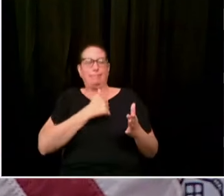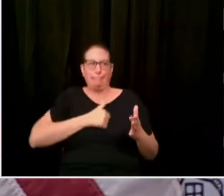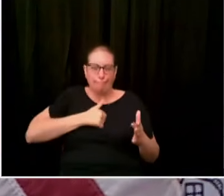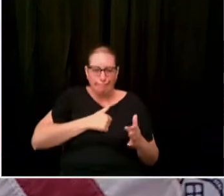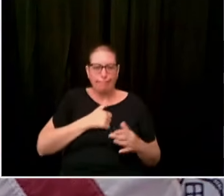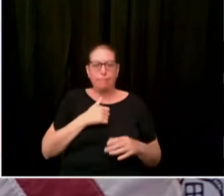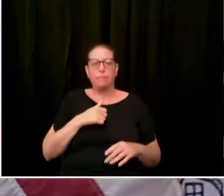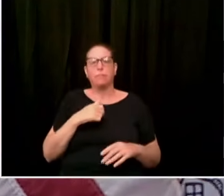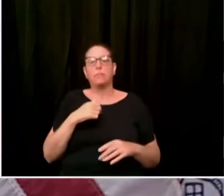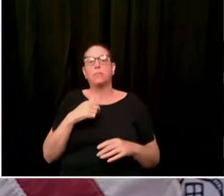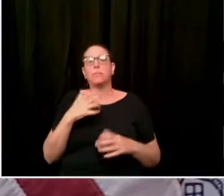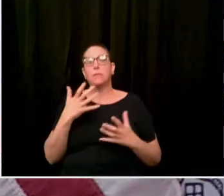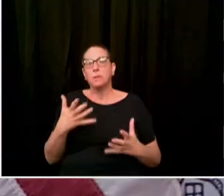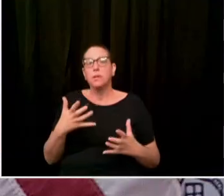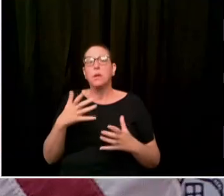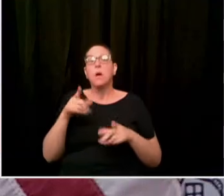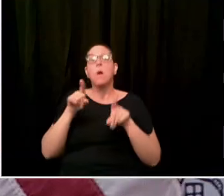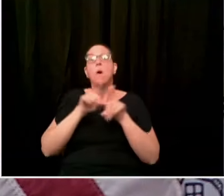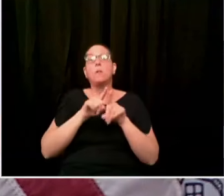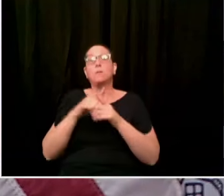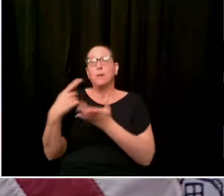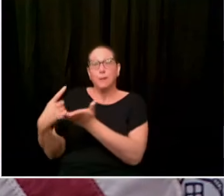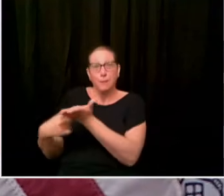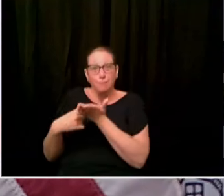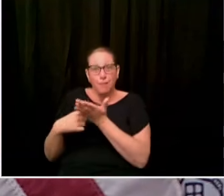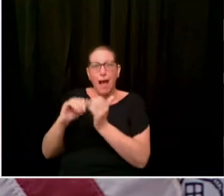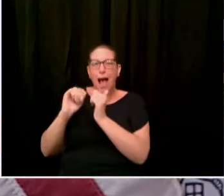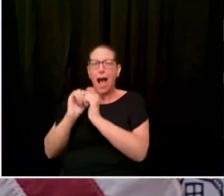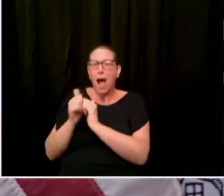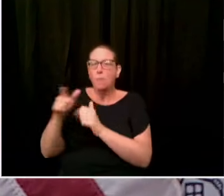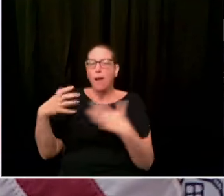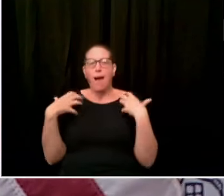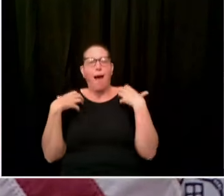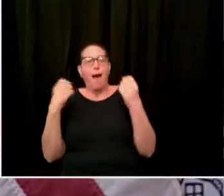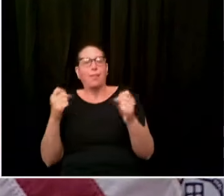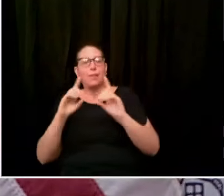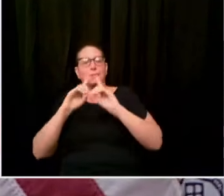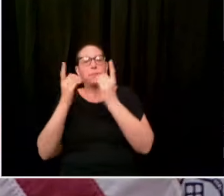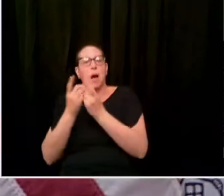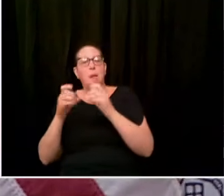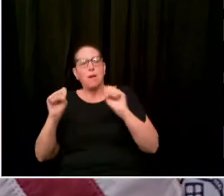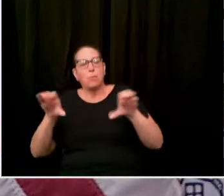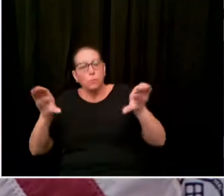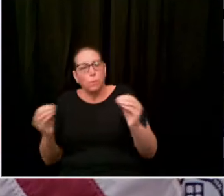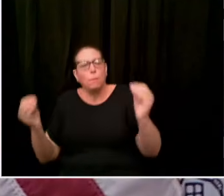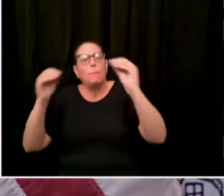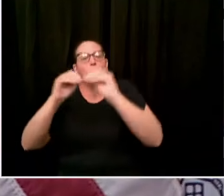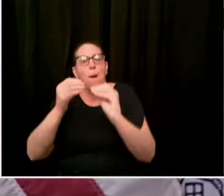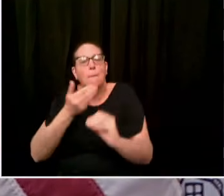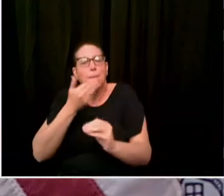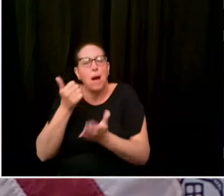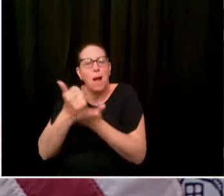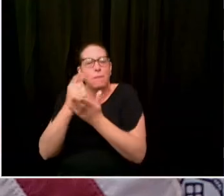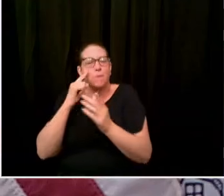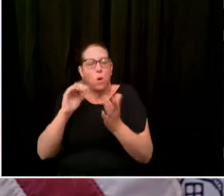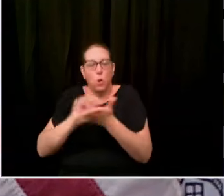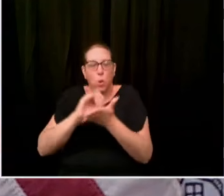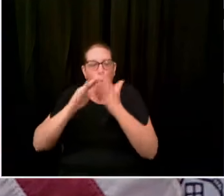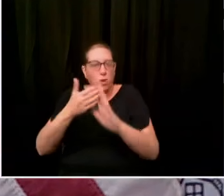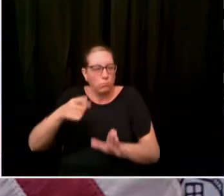WE TALKED ABOUT HOW TO DEEPEN THE WORK OF ALL OF OUR DEPARTMENTS AS A SINGLE TEAM IN A UNIFIED